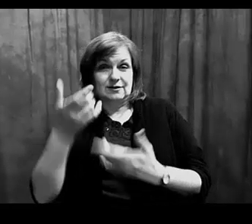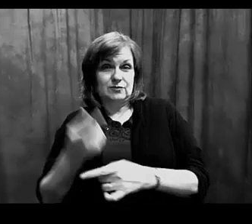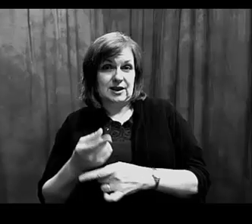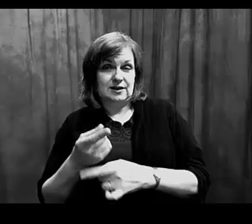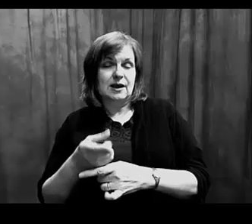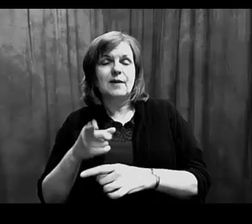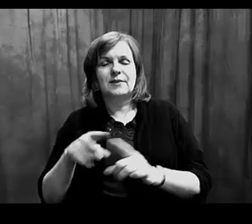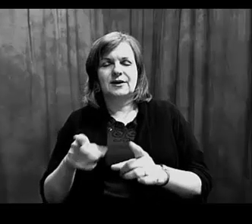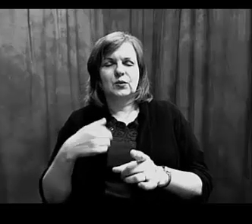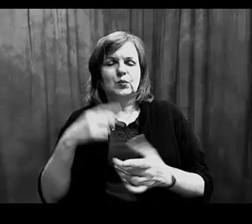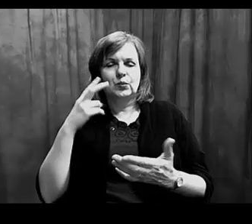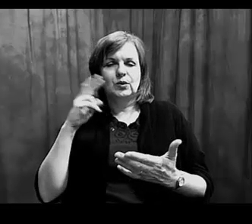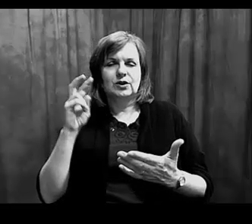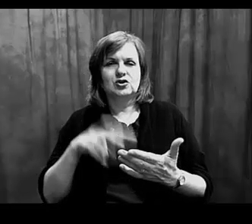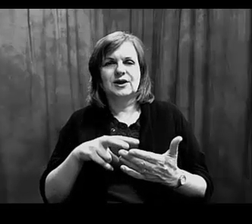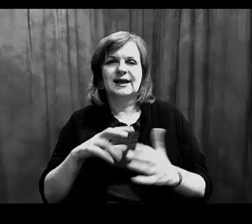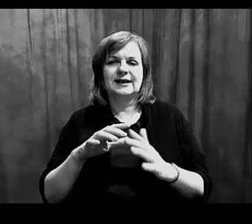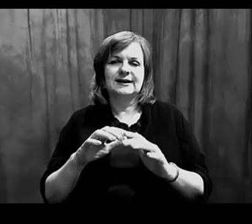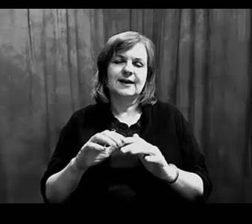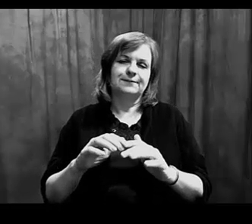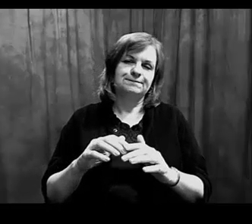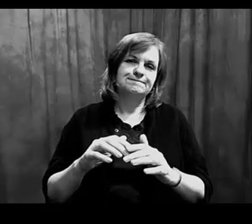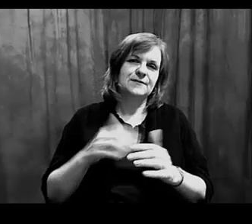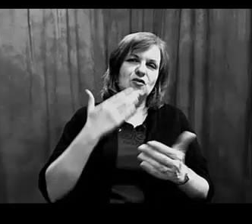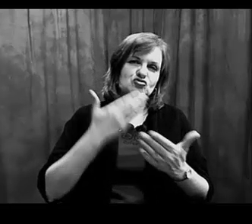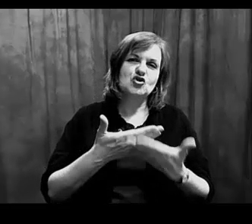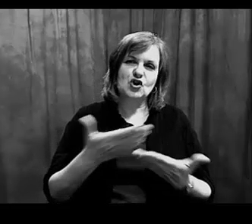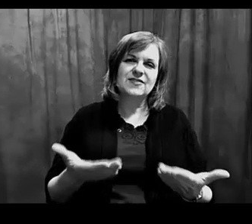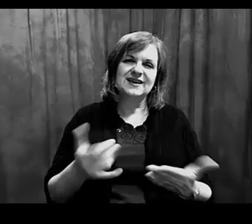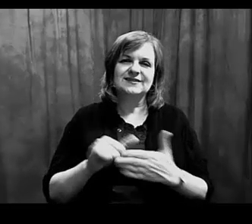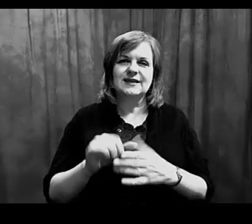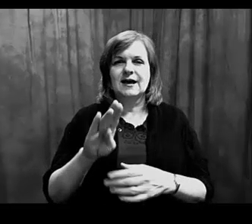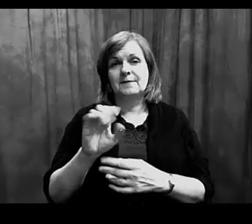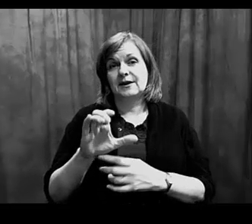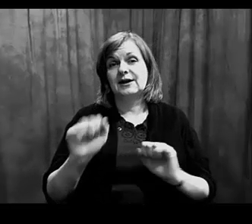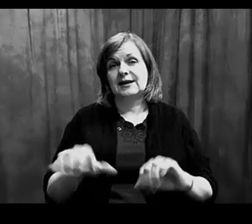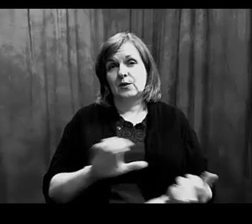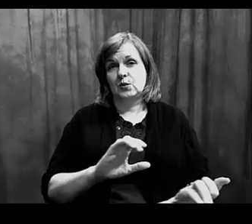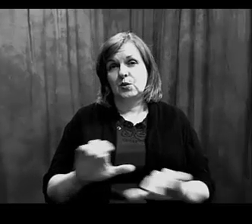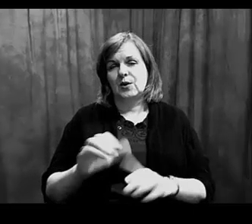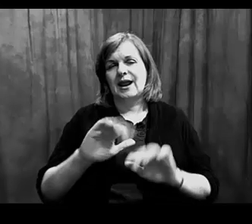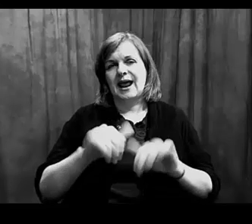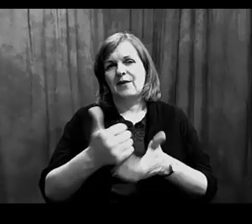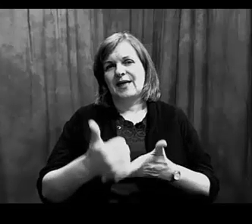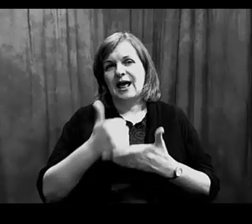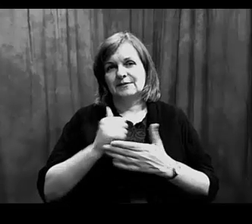and many estimates put it that you have more bacteria in you and on you than the number of